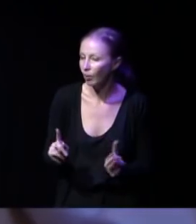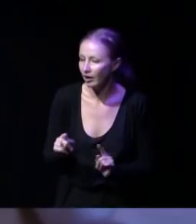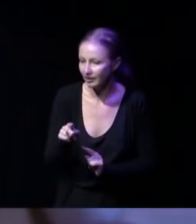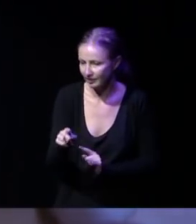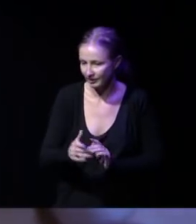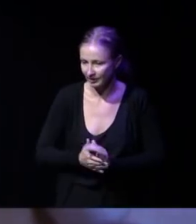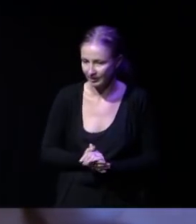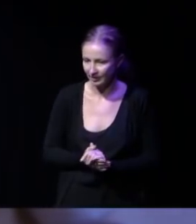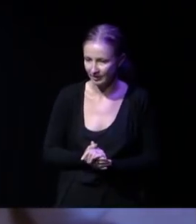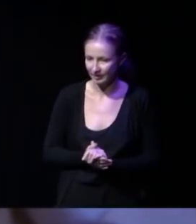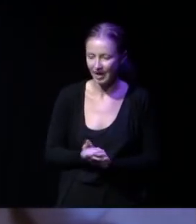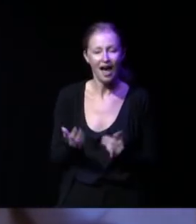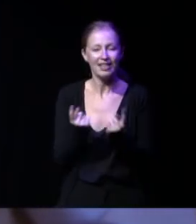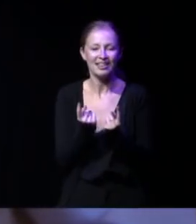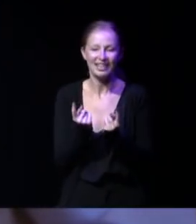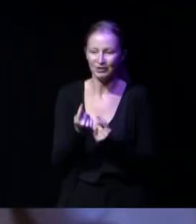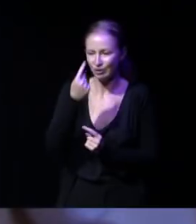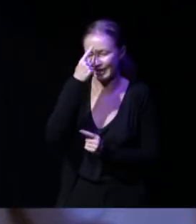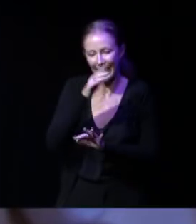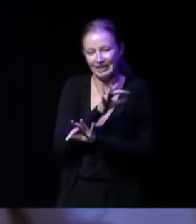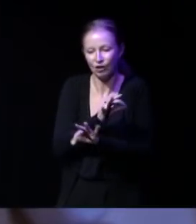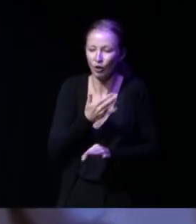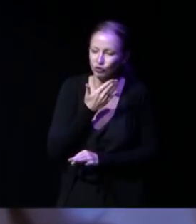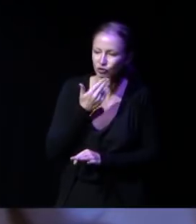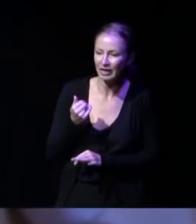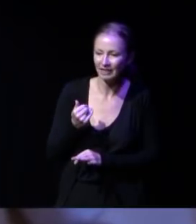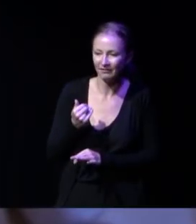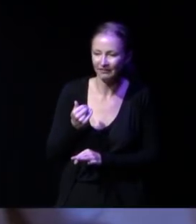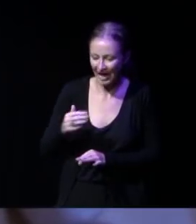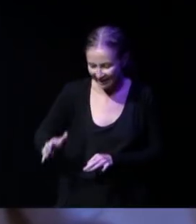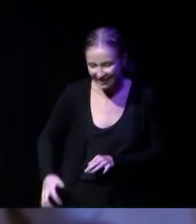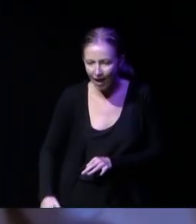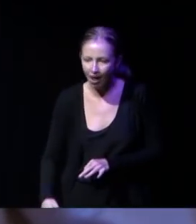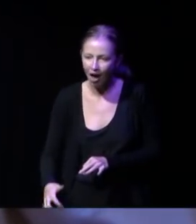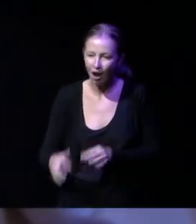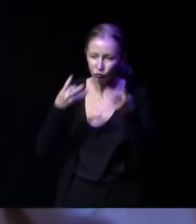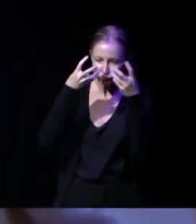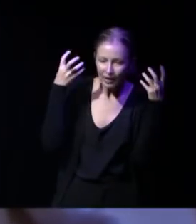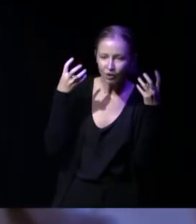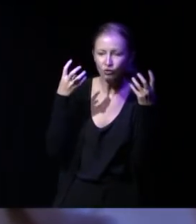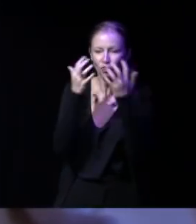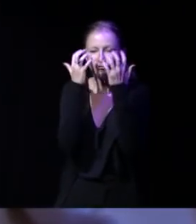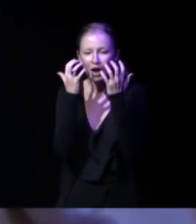so that I . Yes. Can everyone hear that?